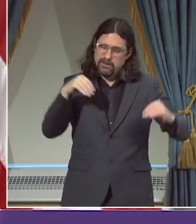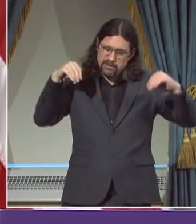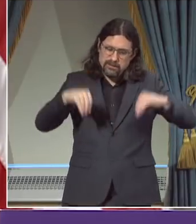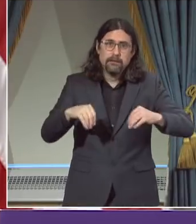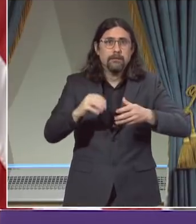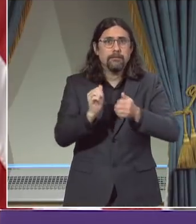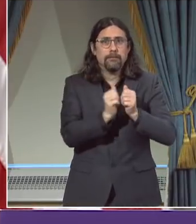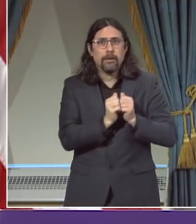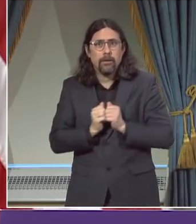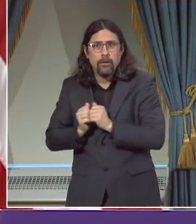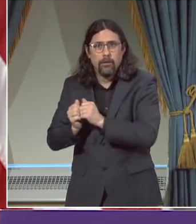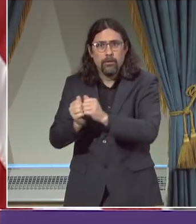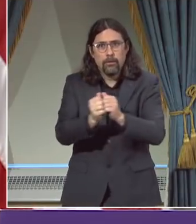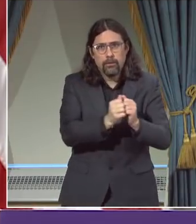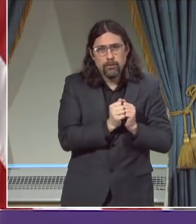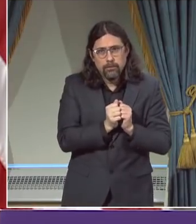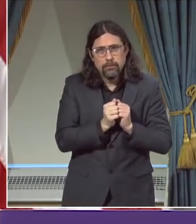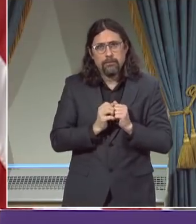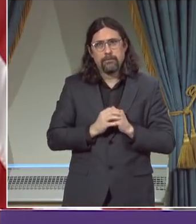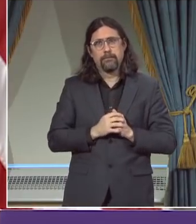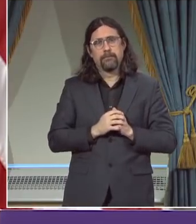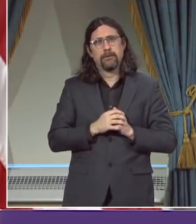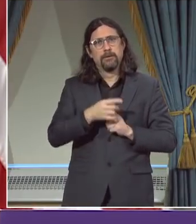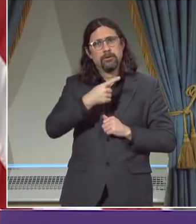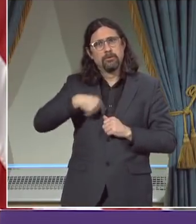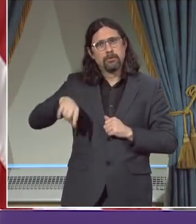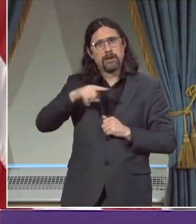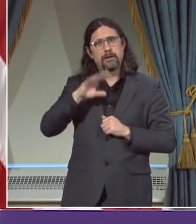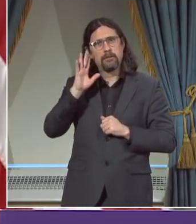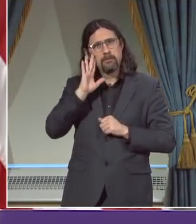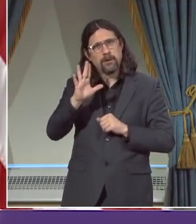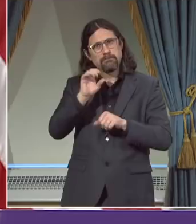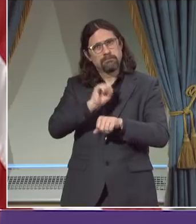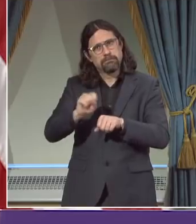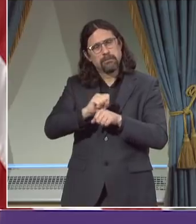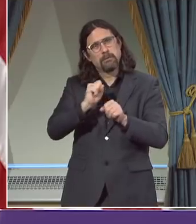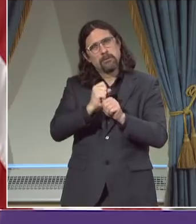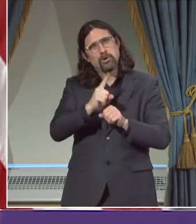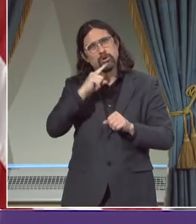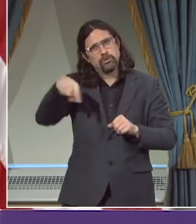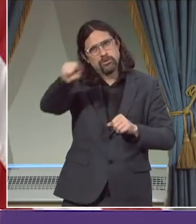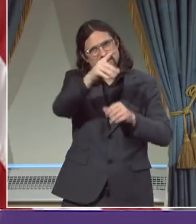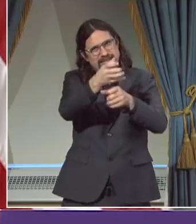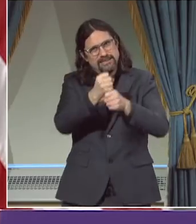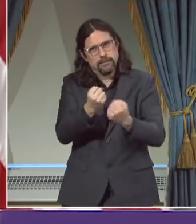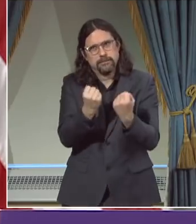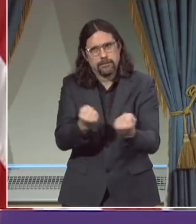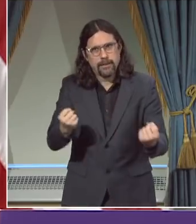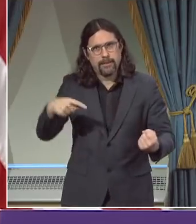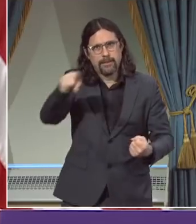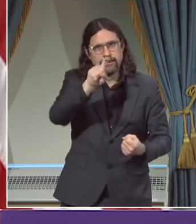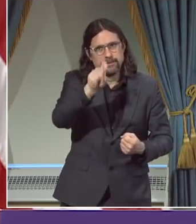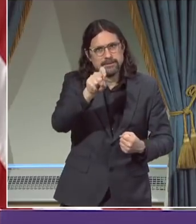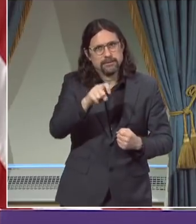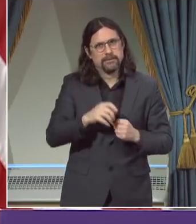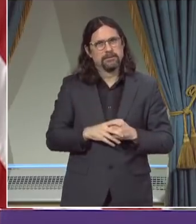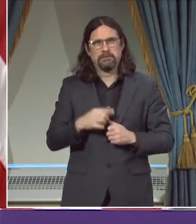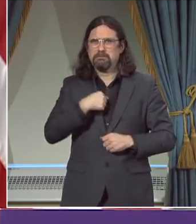INDEPENDENT SPHOITS,AL WE ARE ALL IN THIS TOGETHER, WE'RE